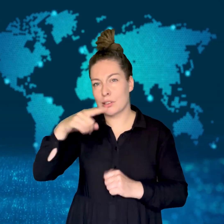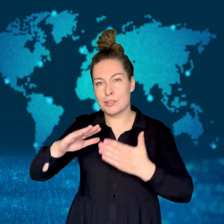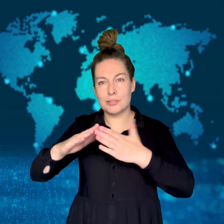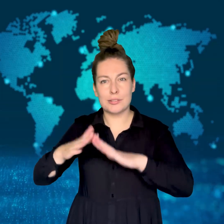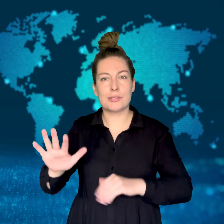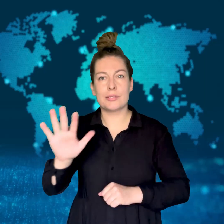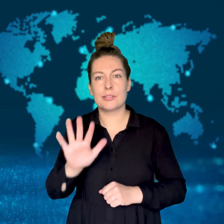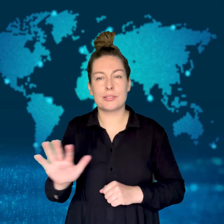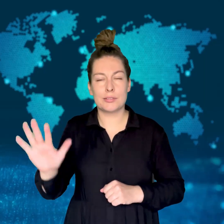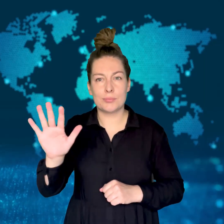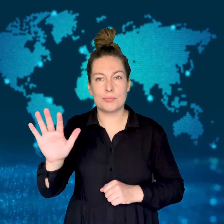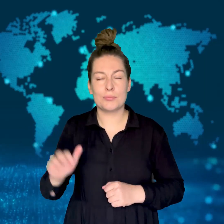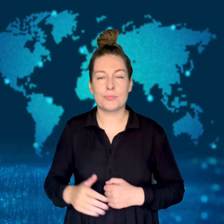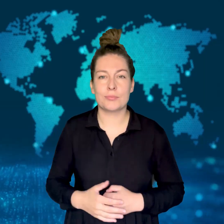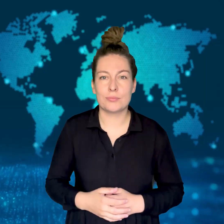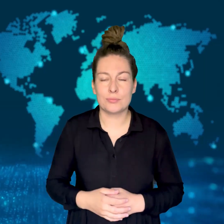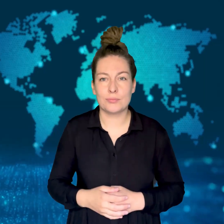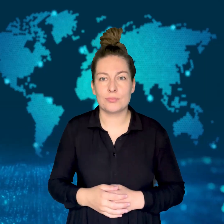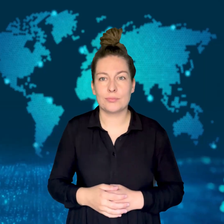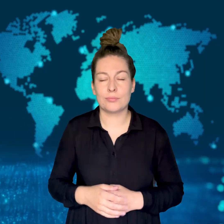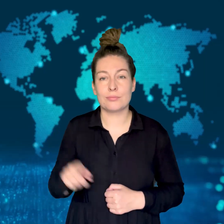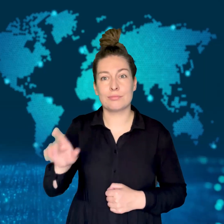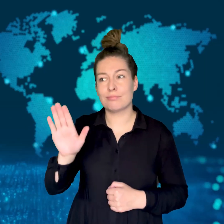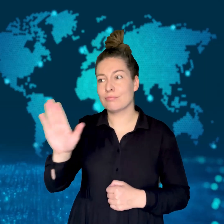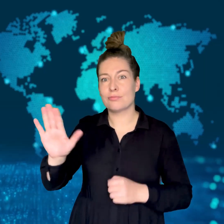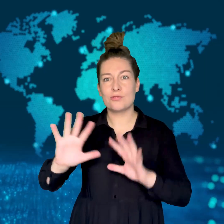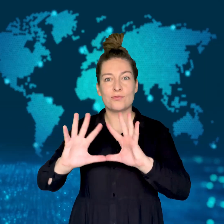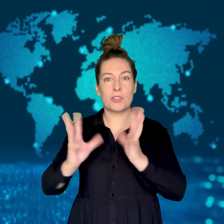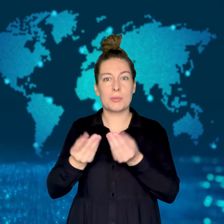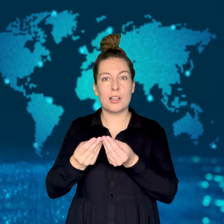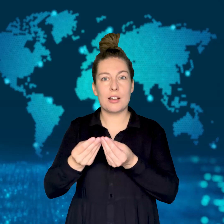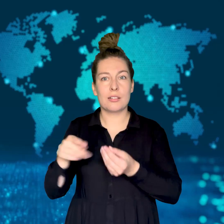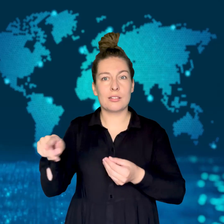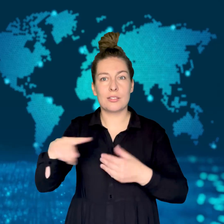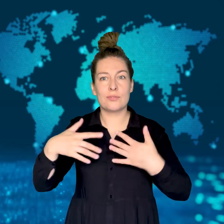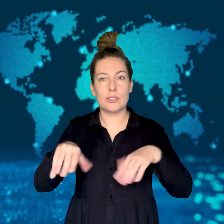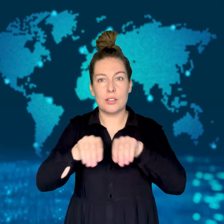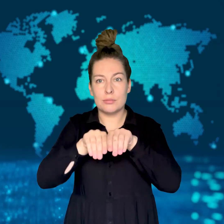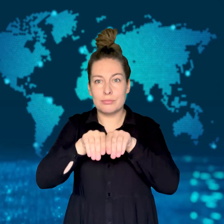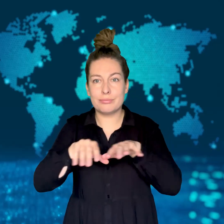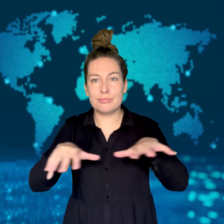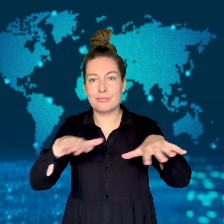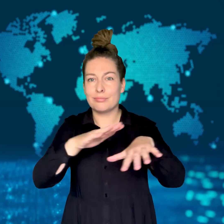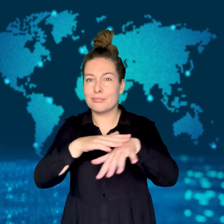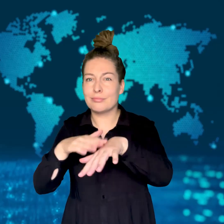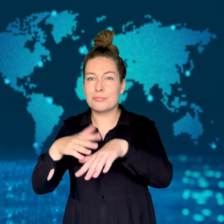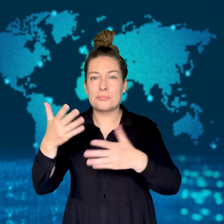His family had distributed a missing person's announcement